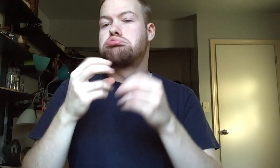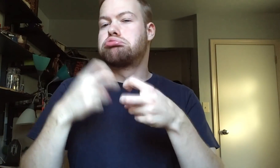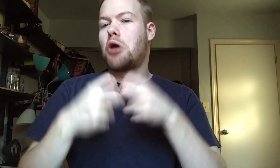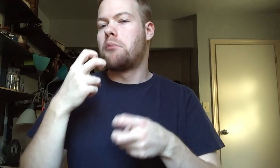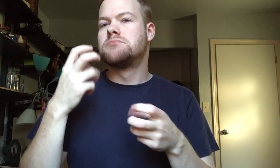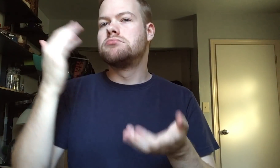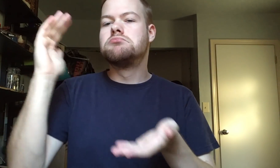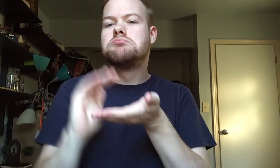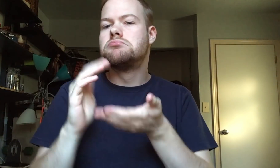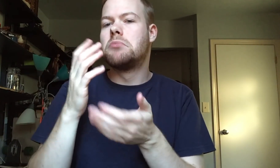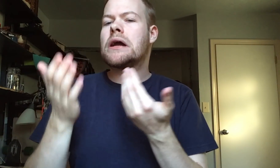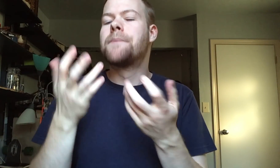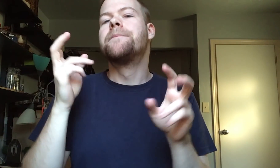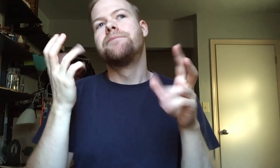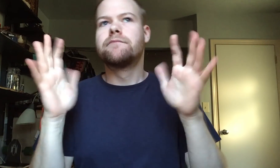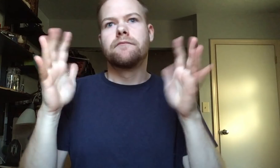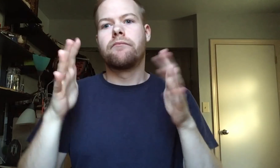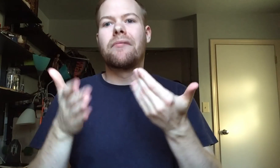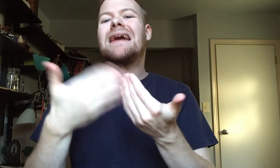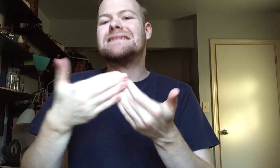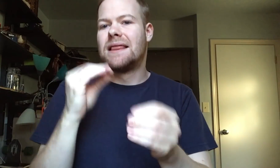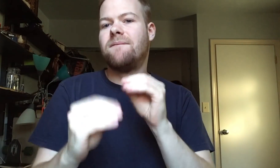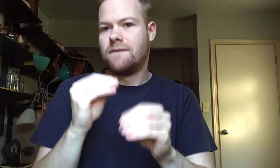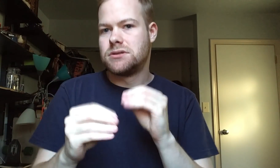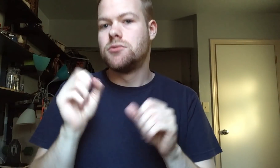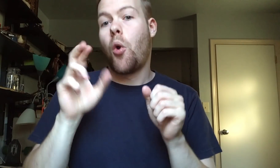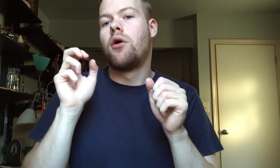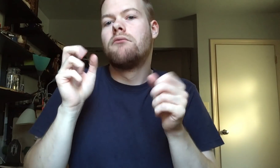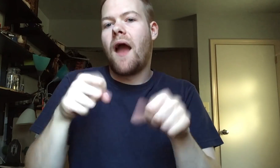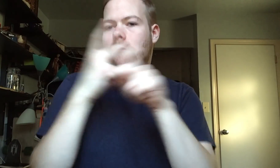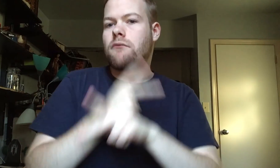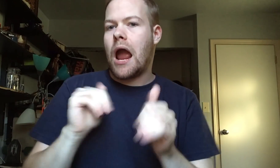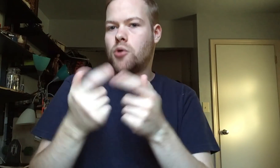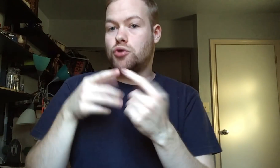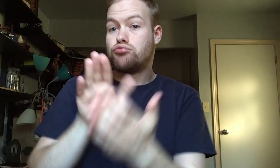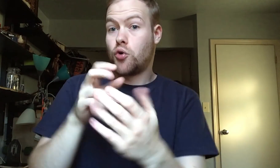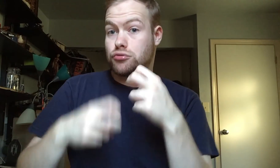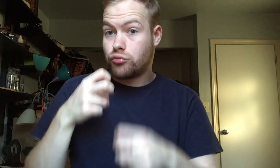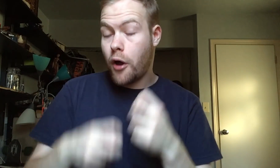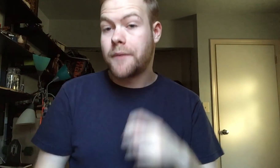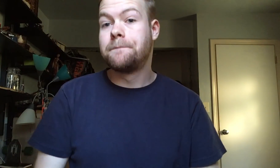The problems were minimal, kind of easily fixed, or I can figure out how to approach the problem.